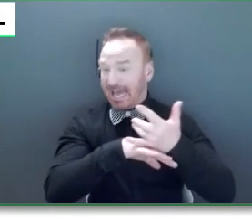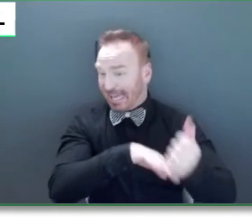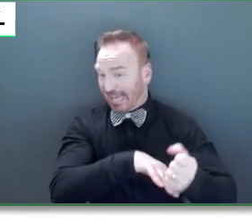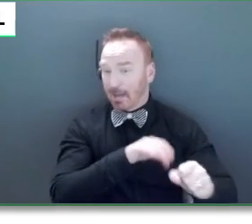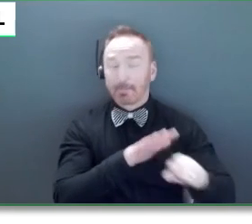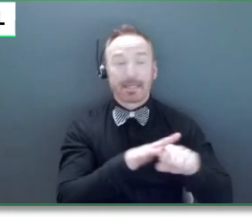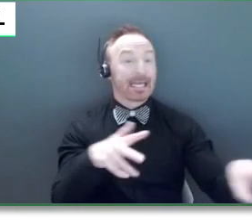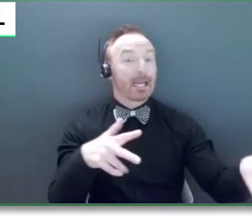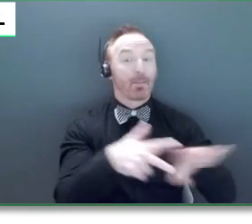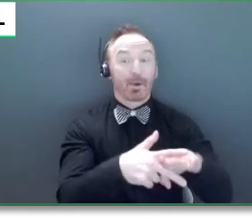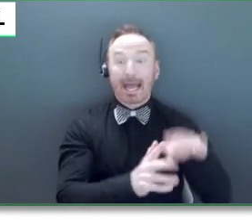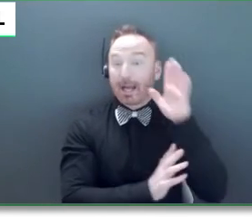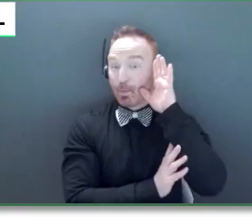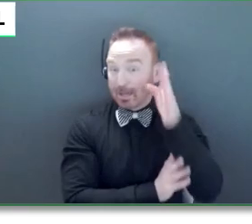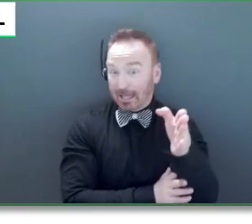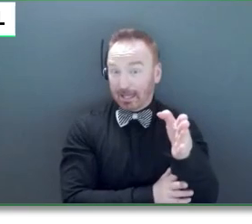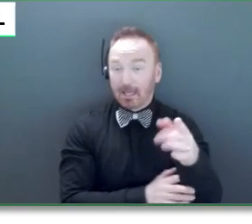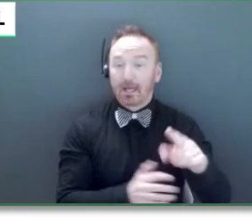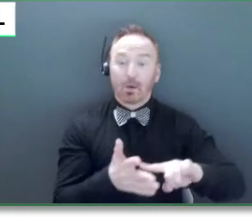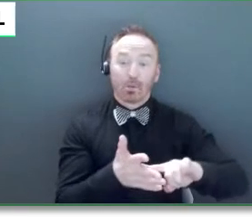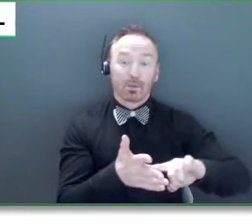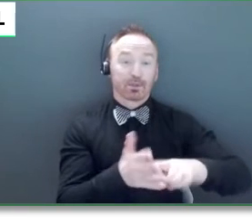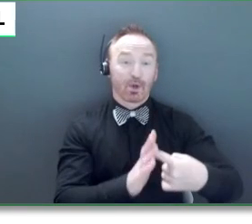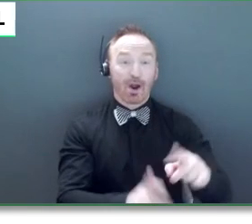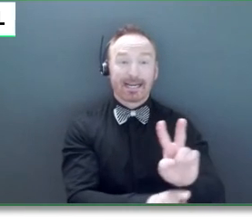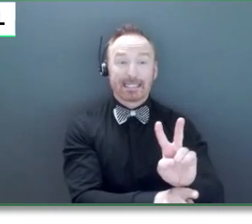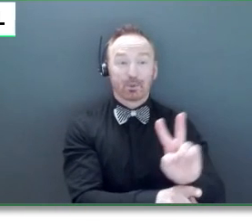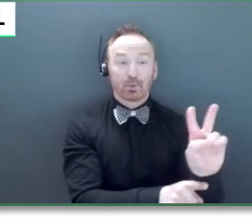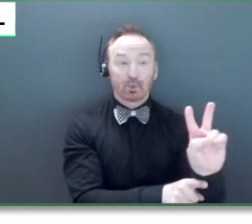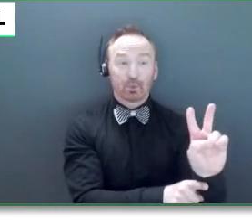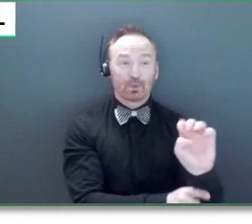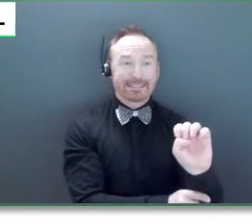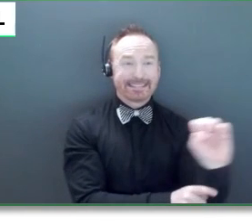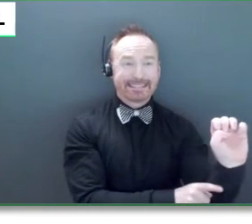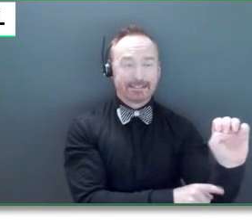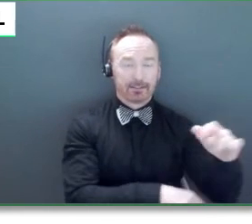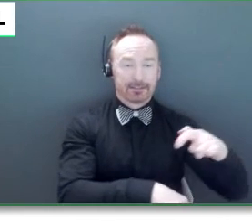and our next session will start at 2 pm eastern standard time. Thank you.